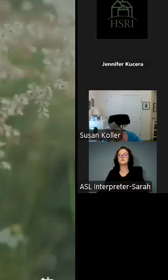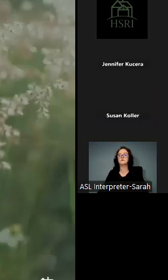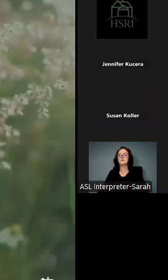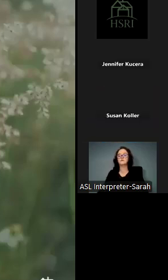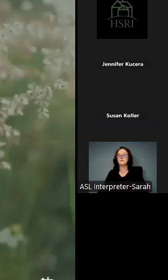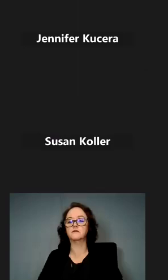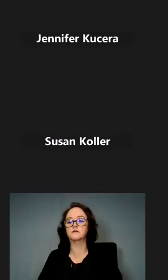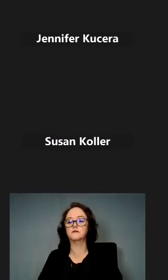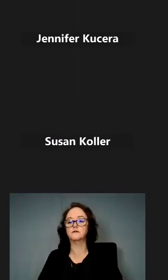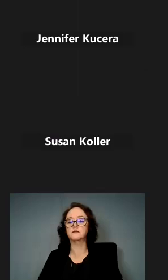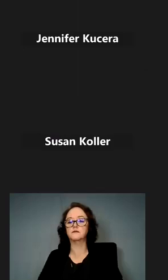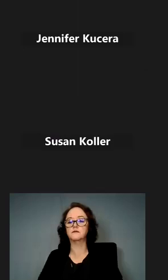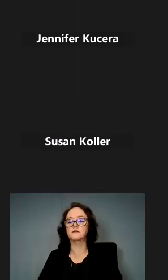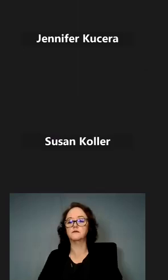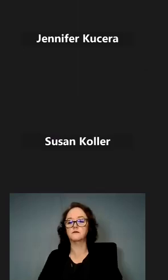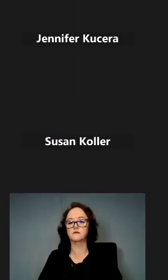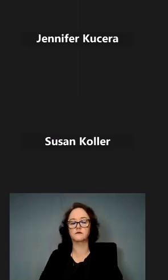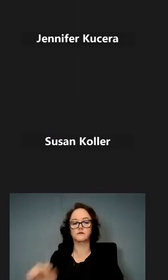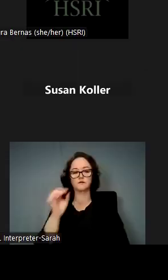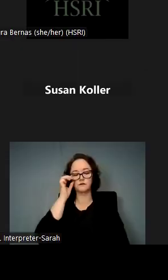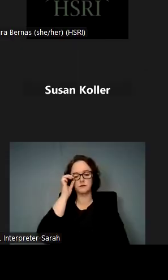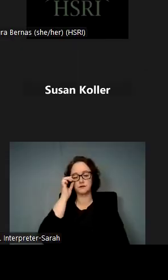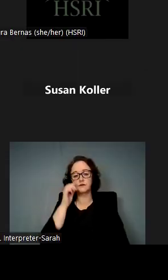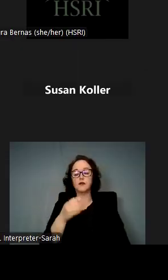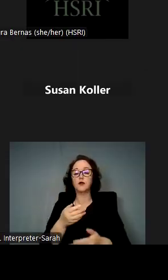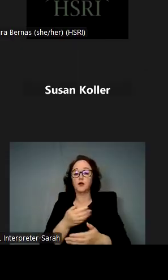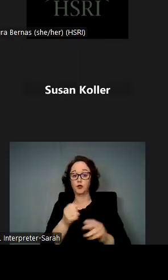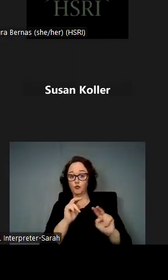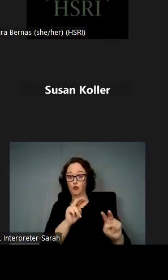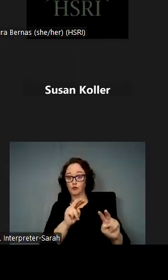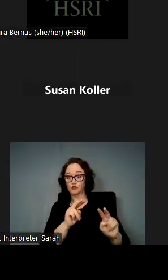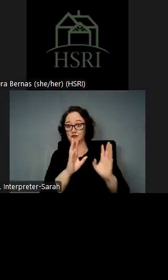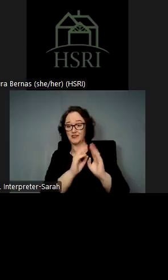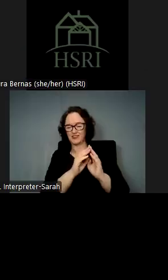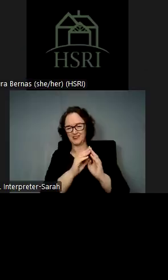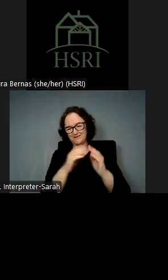those viewing this session, and I didn't appropriately thank